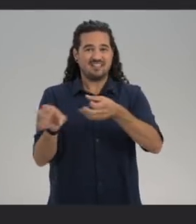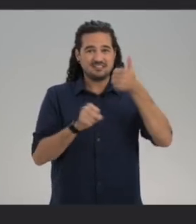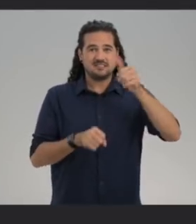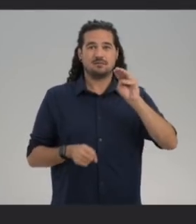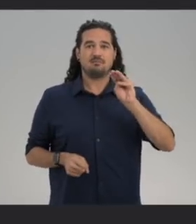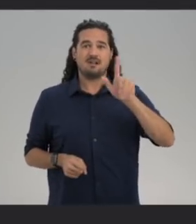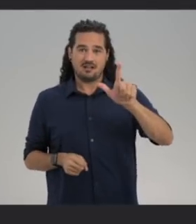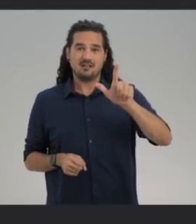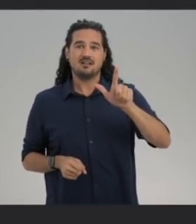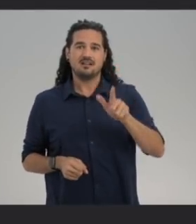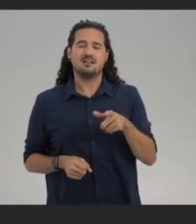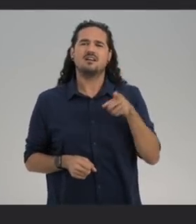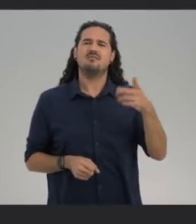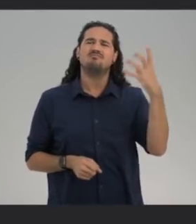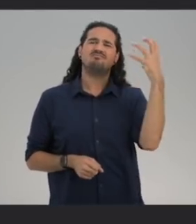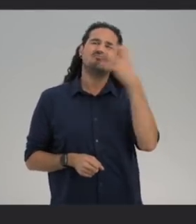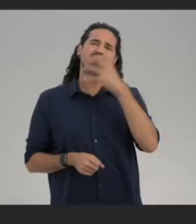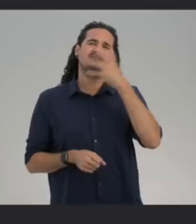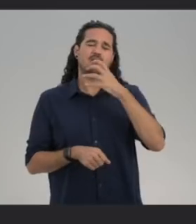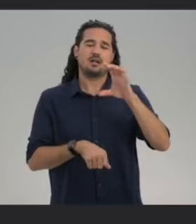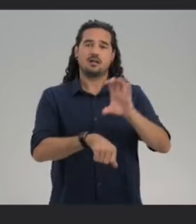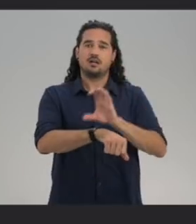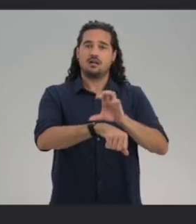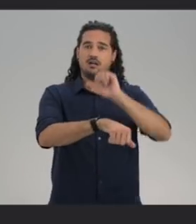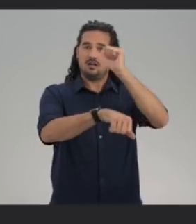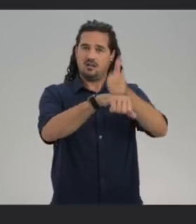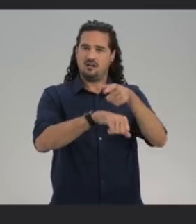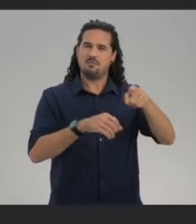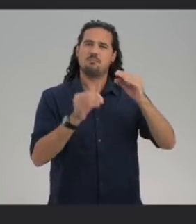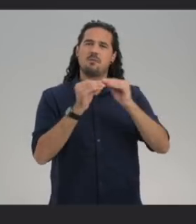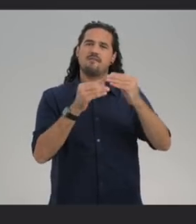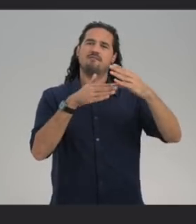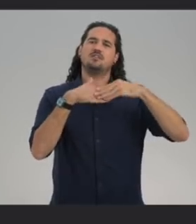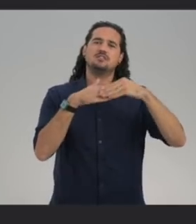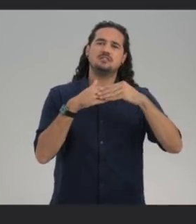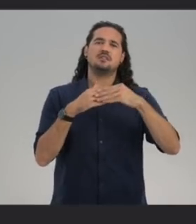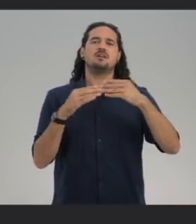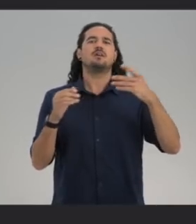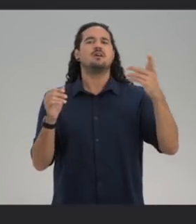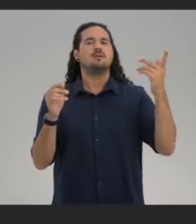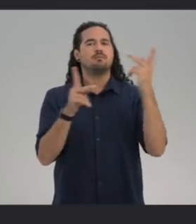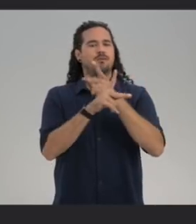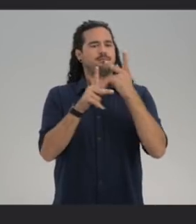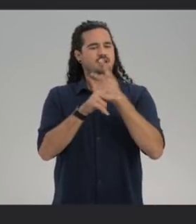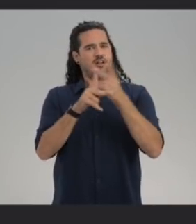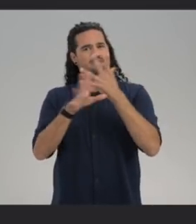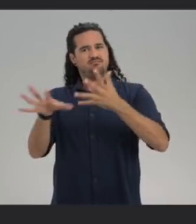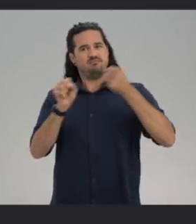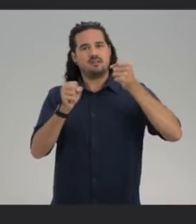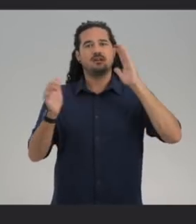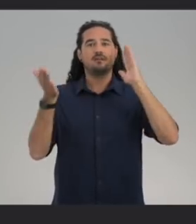The new Mac mini is a phenomenal desktop that's far more versatile and far more capable than ever.